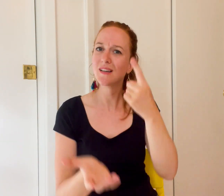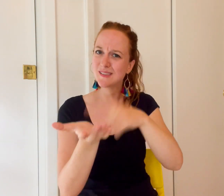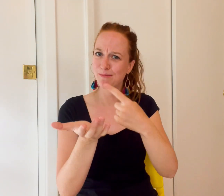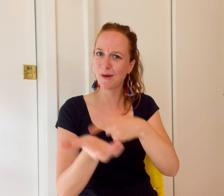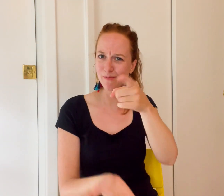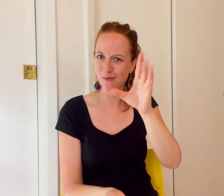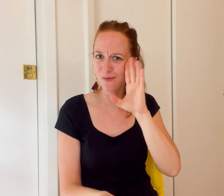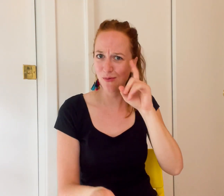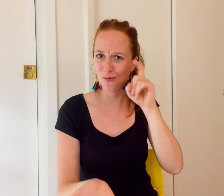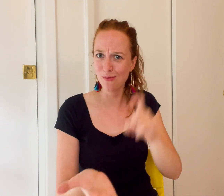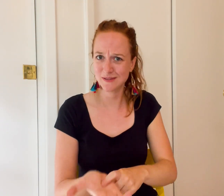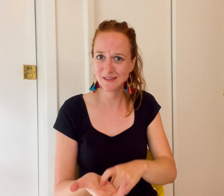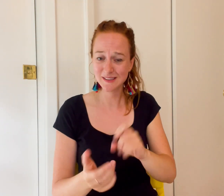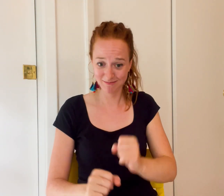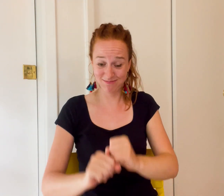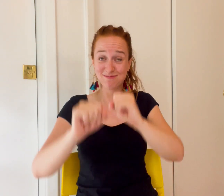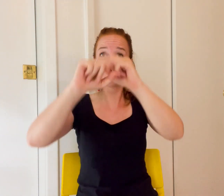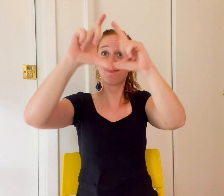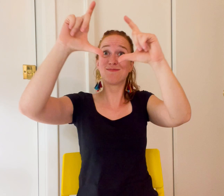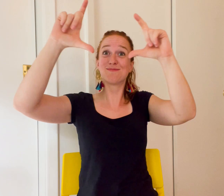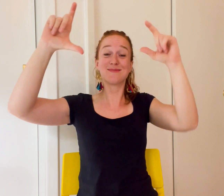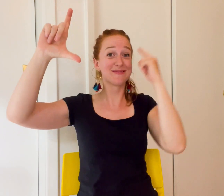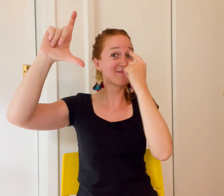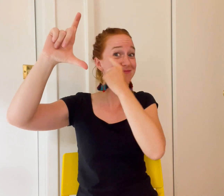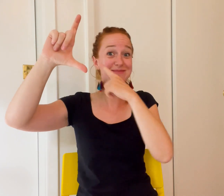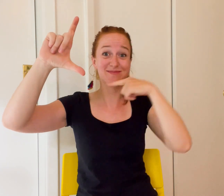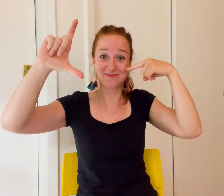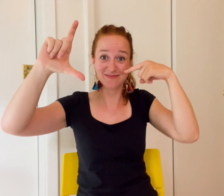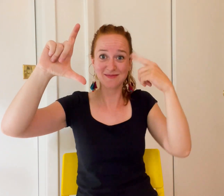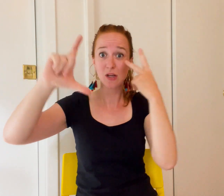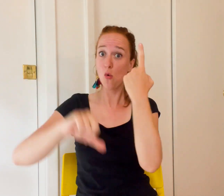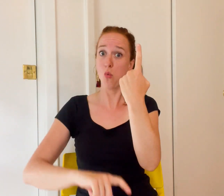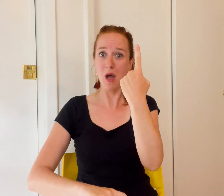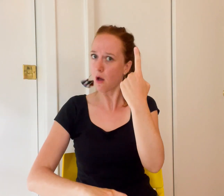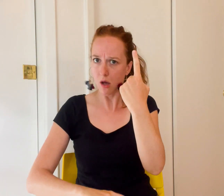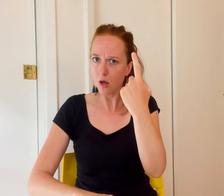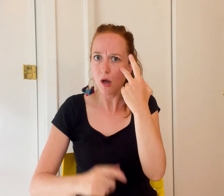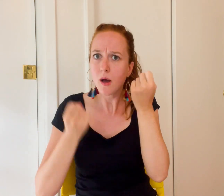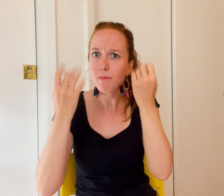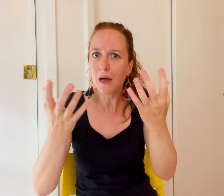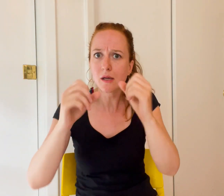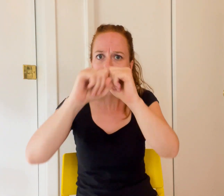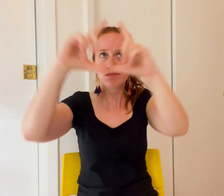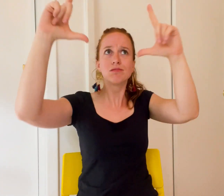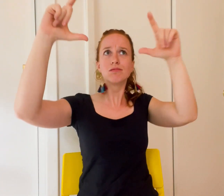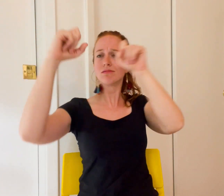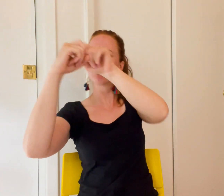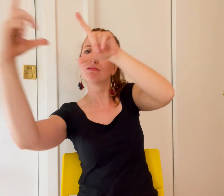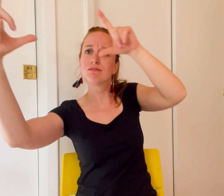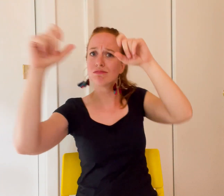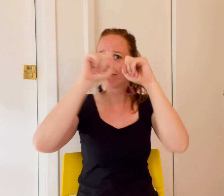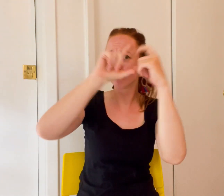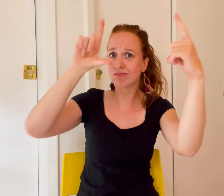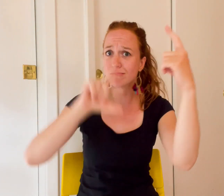In fact, you may see several smiley faces in the sky at one time.